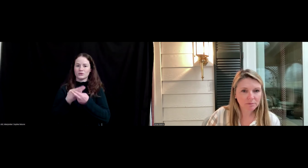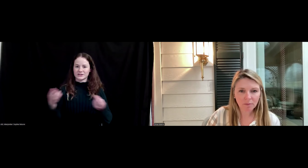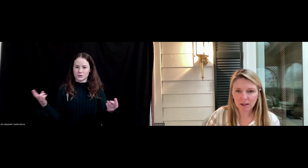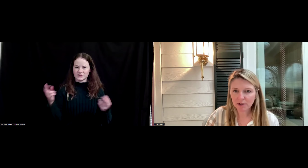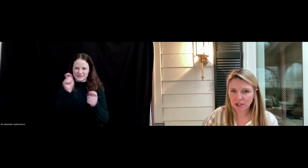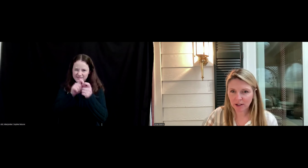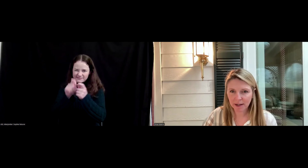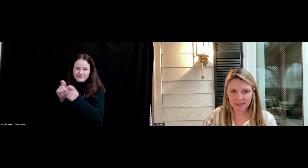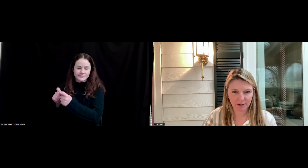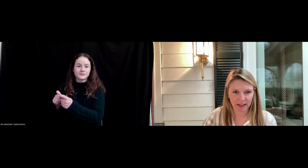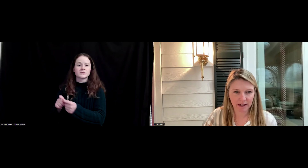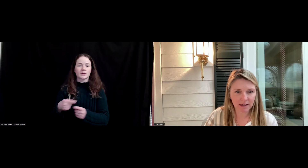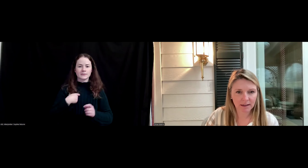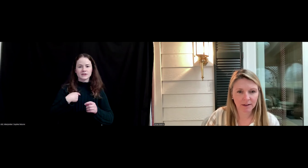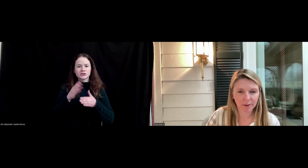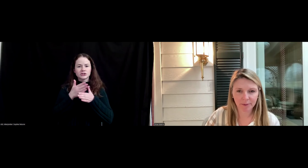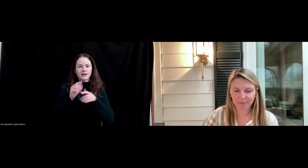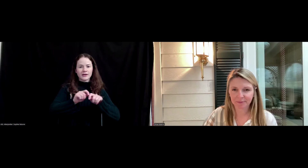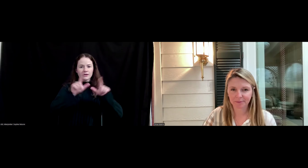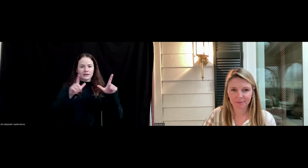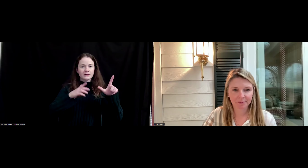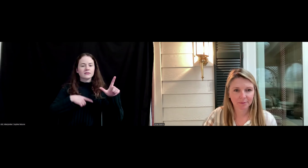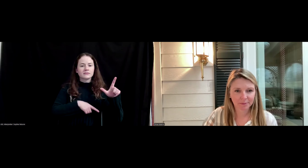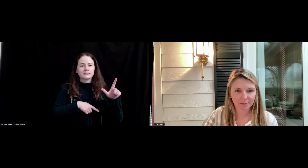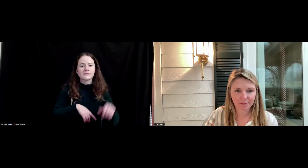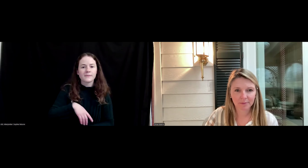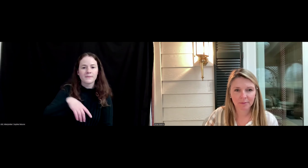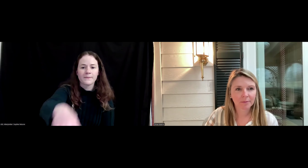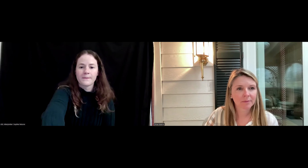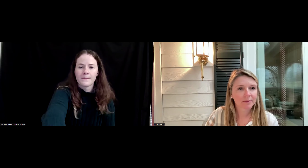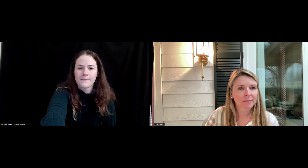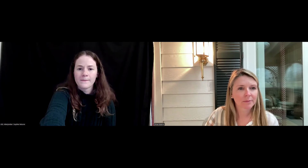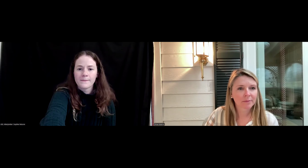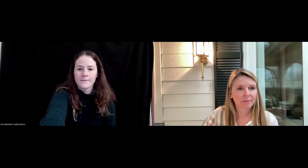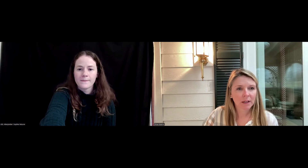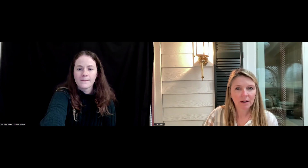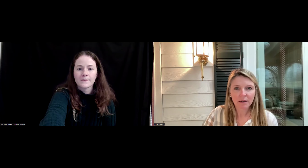share my screen.